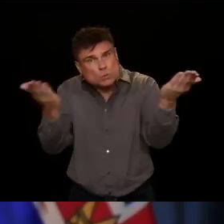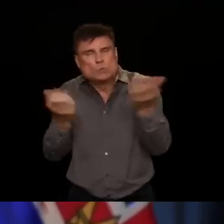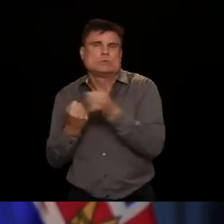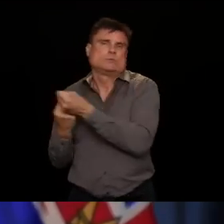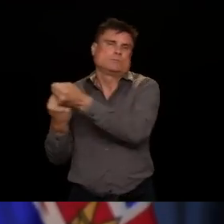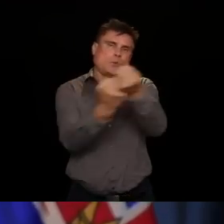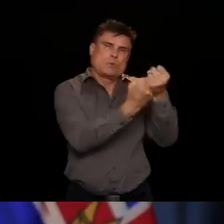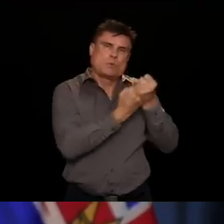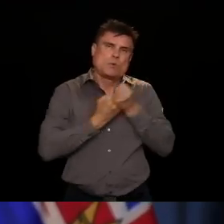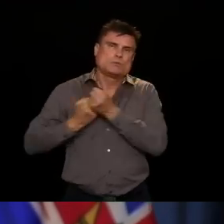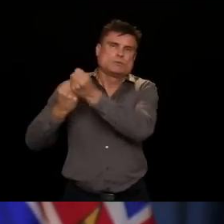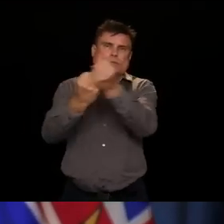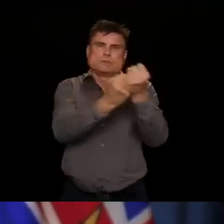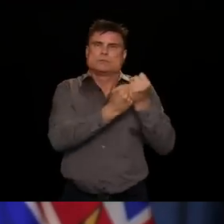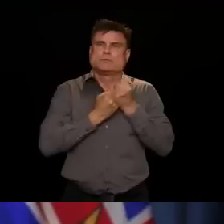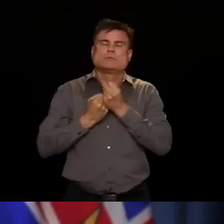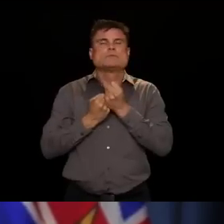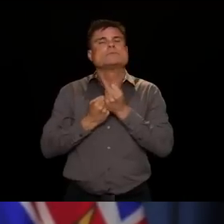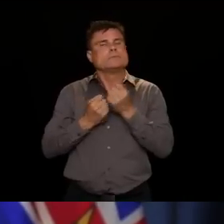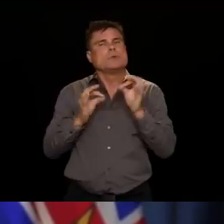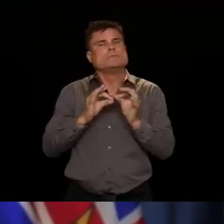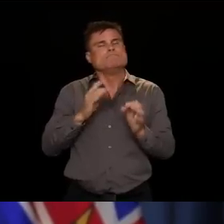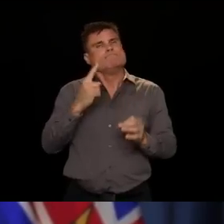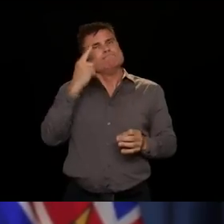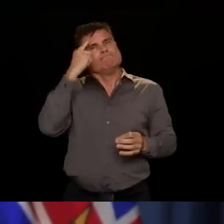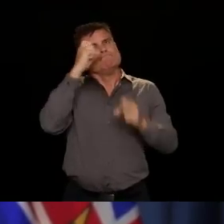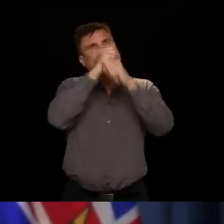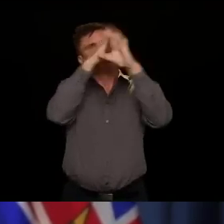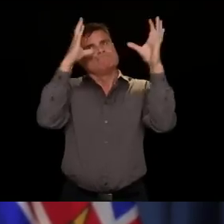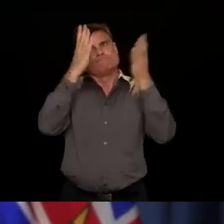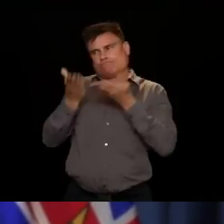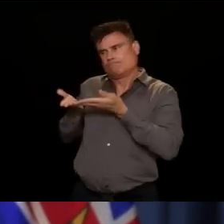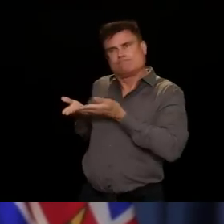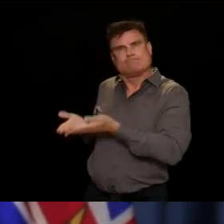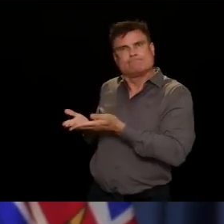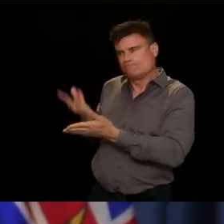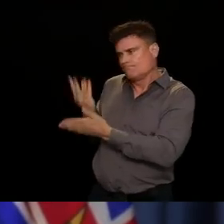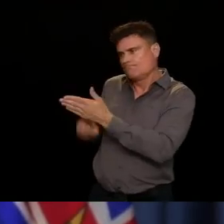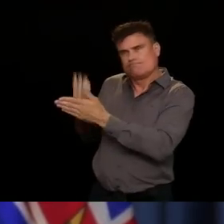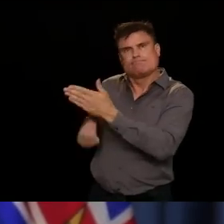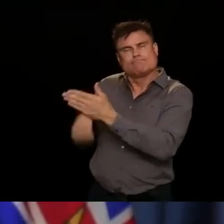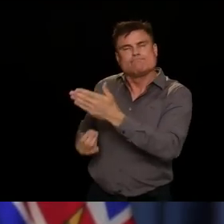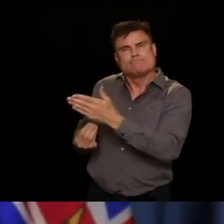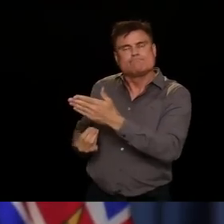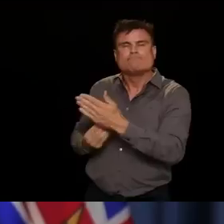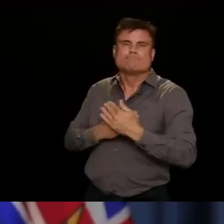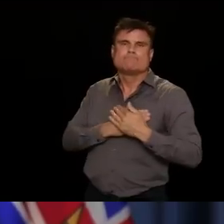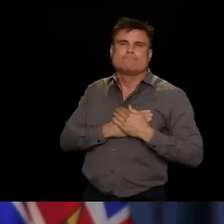and we pass on our condolences. I wanted to know to couple of things in today's numbers.